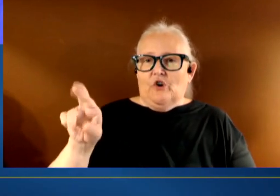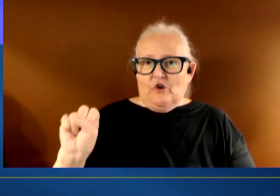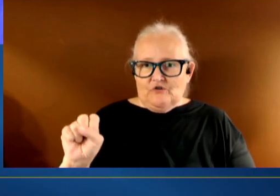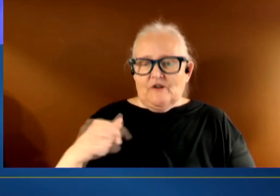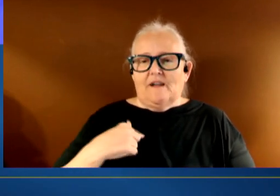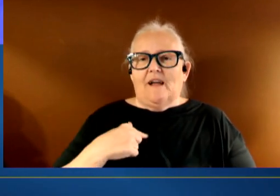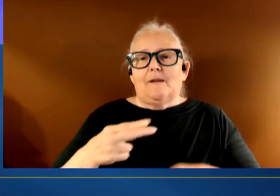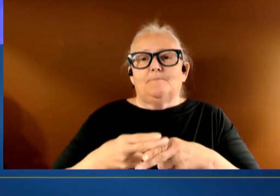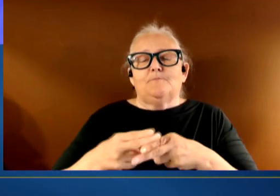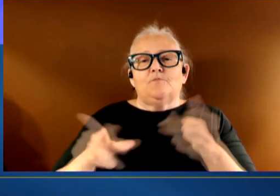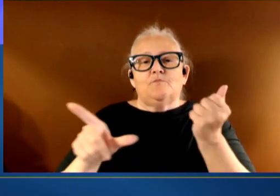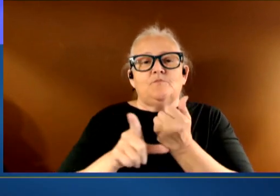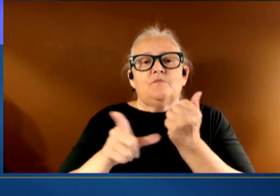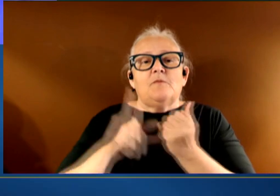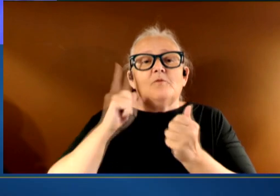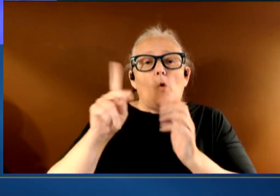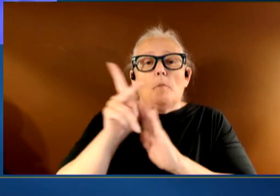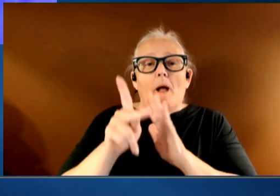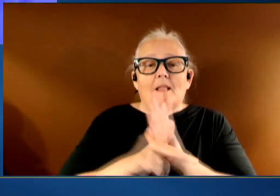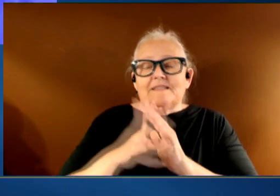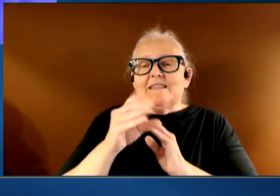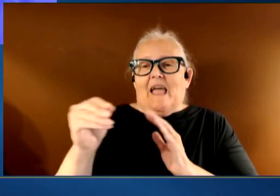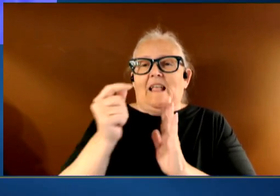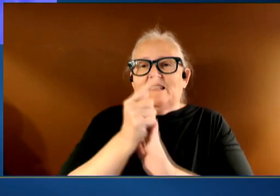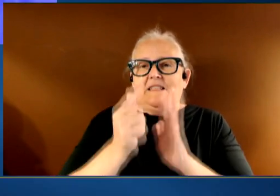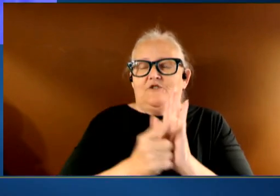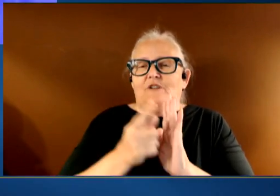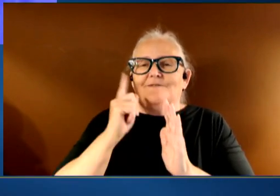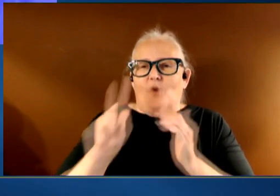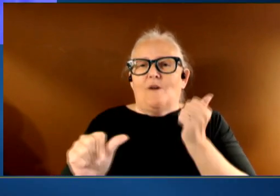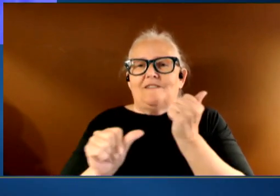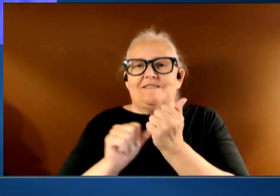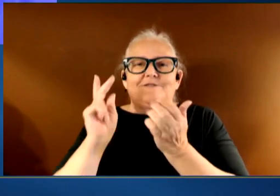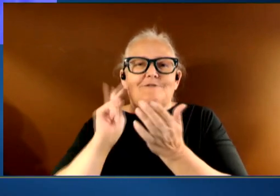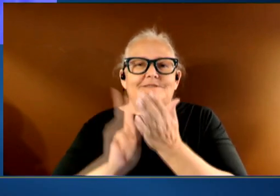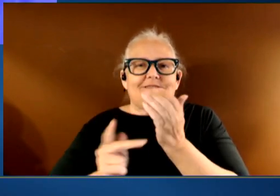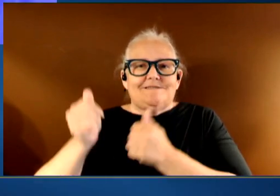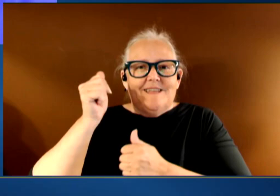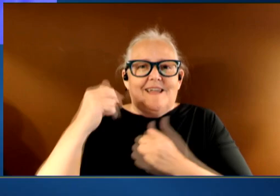and Legislation for the Assistant Secretary for Health, but more importantly, for your purposes,